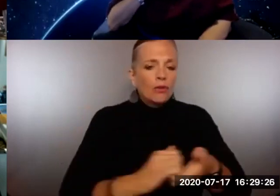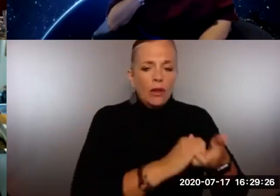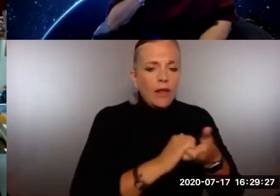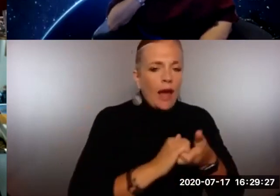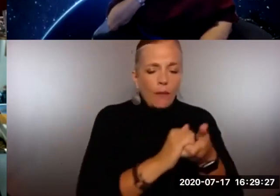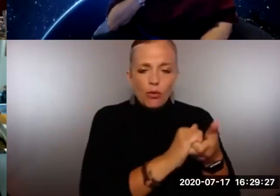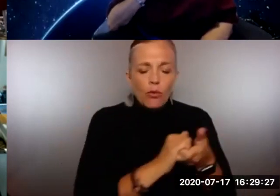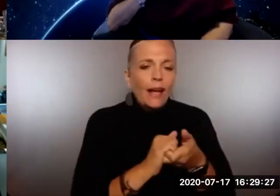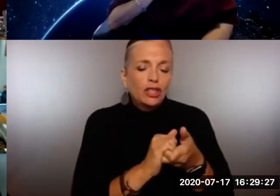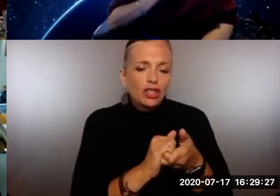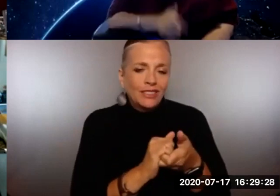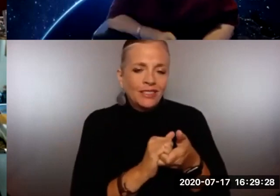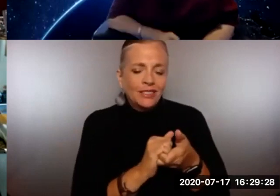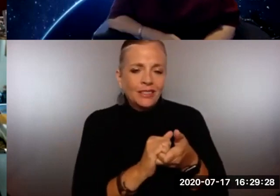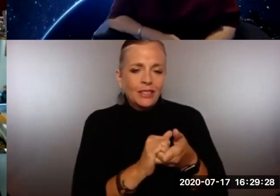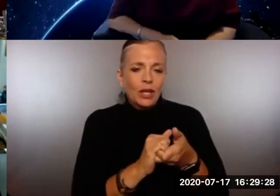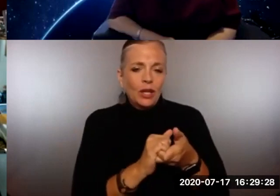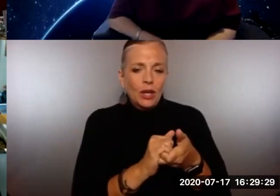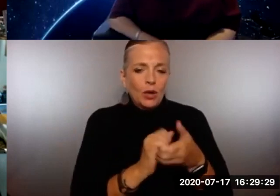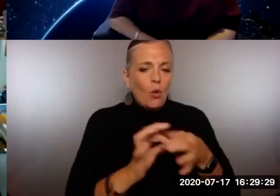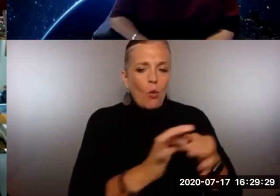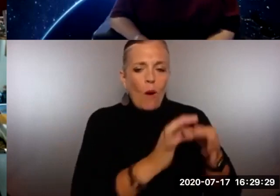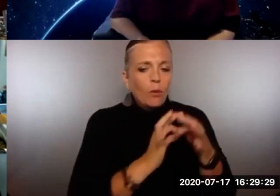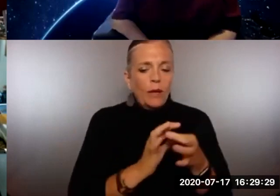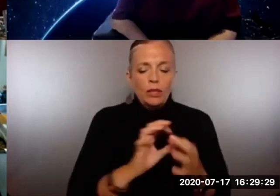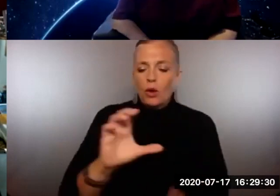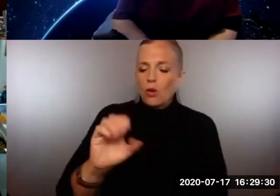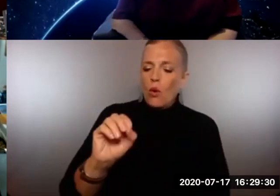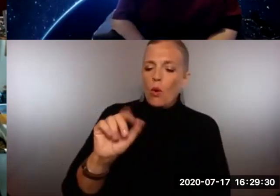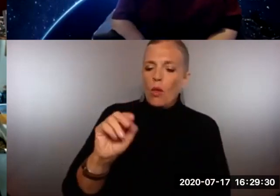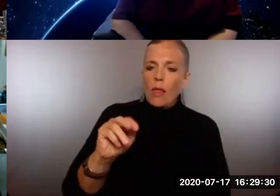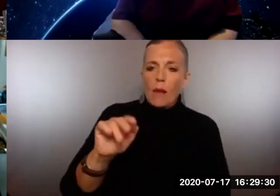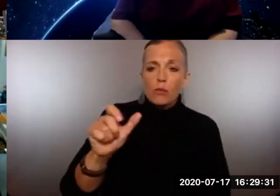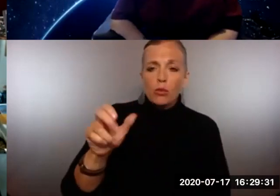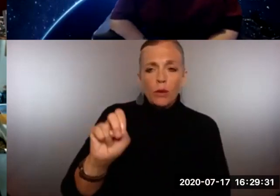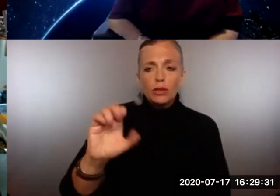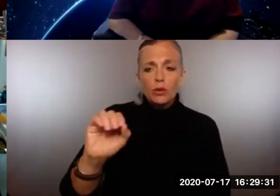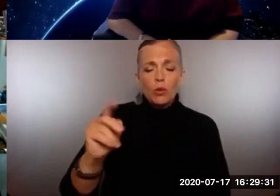"collaboration cooperation." Do you know if you do a search online,